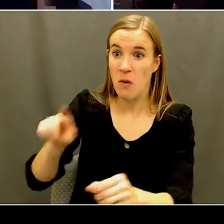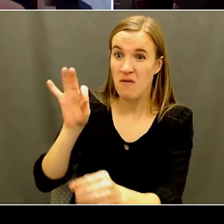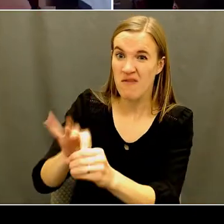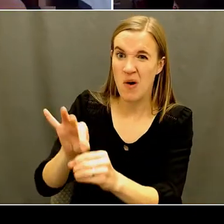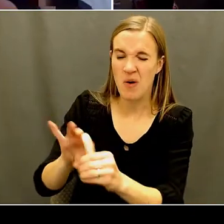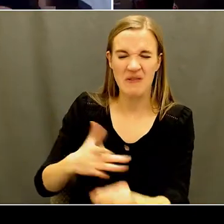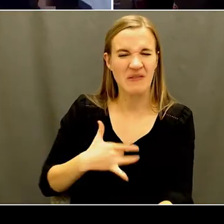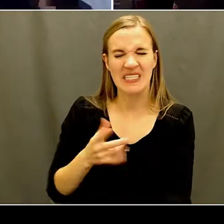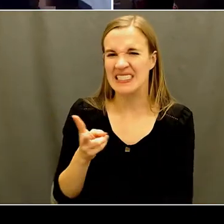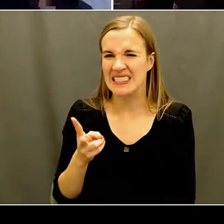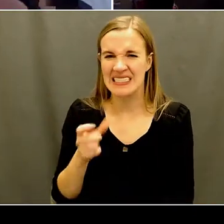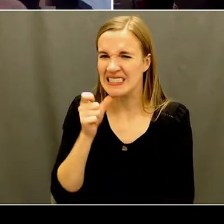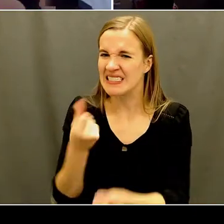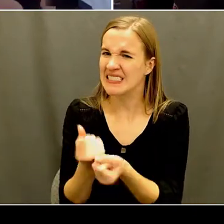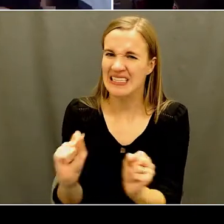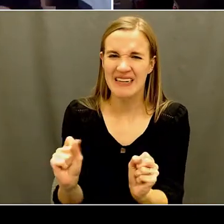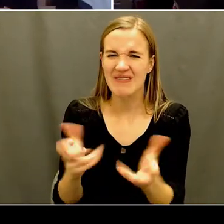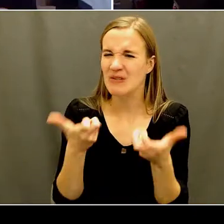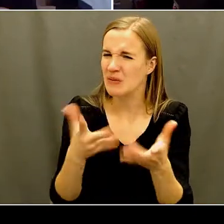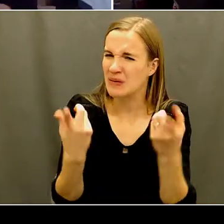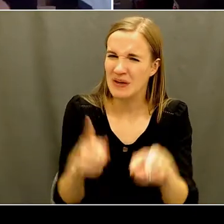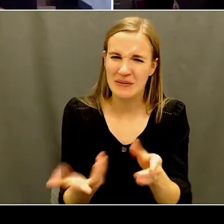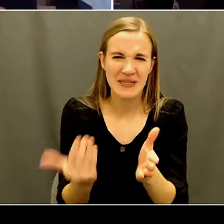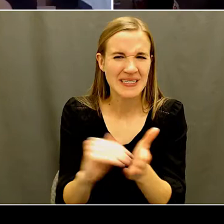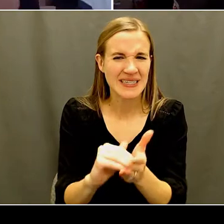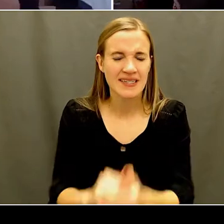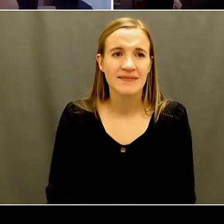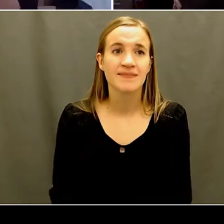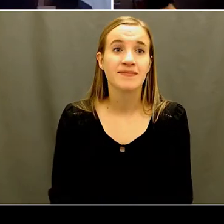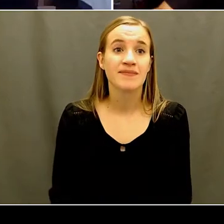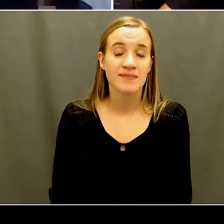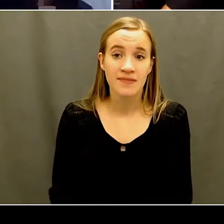workers to commit to those hours to keep as many polling places as possible open.